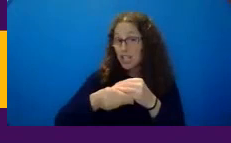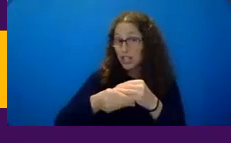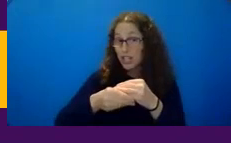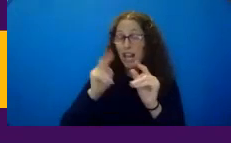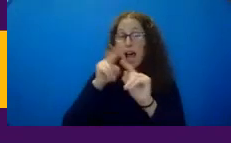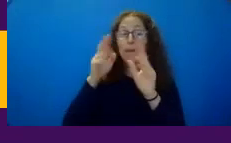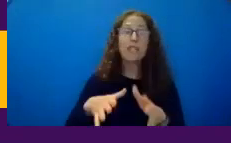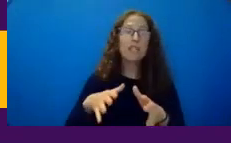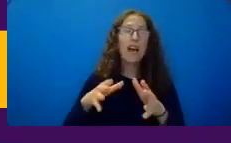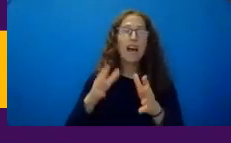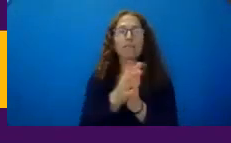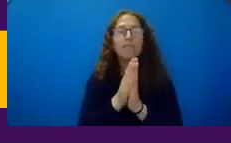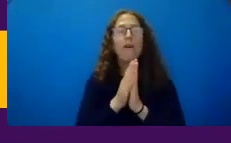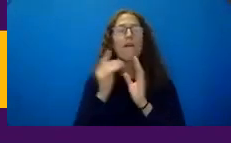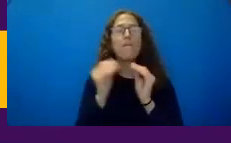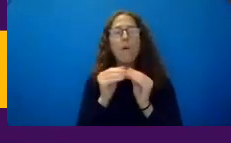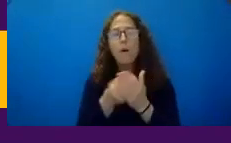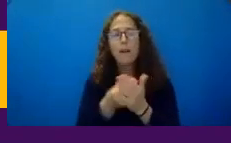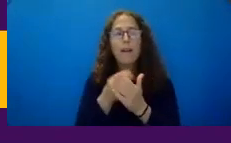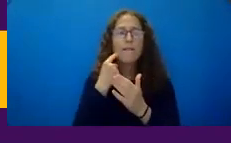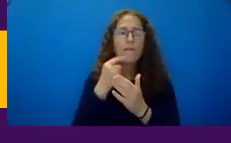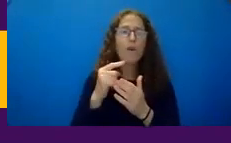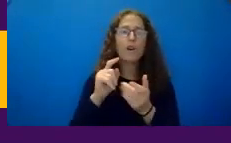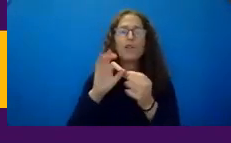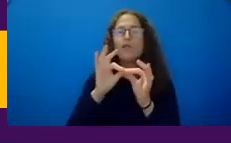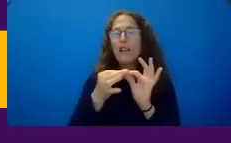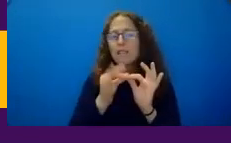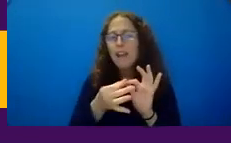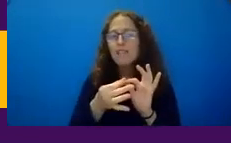CASE-BY-CASE BASIS. IN ADDITION